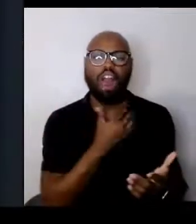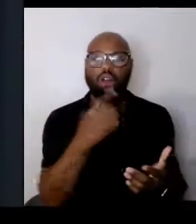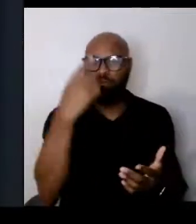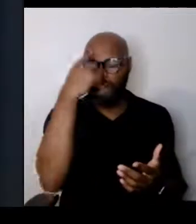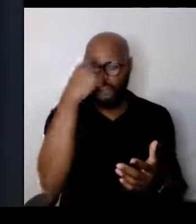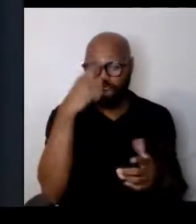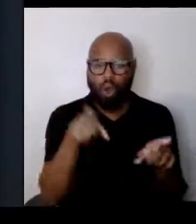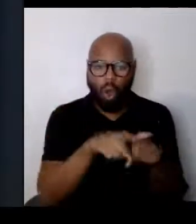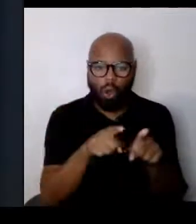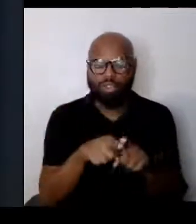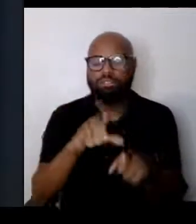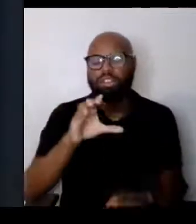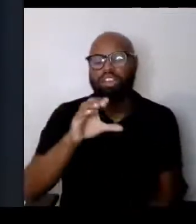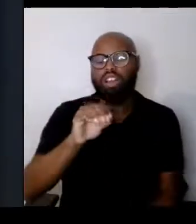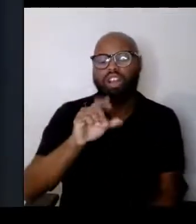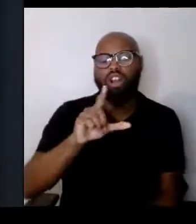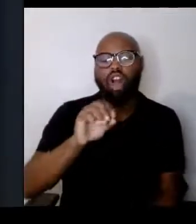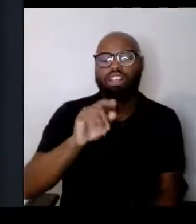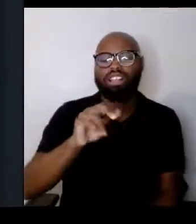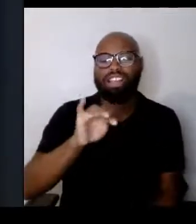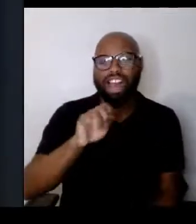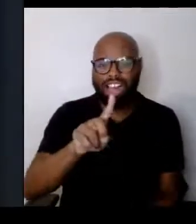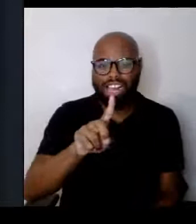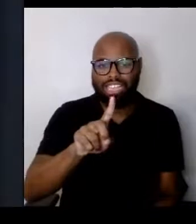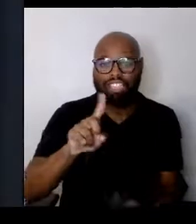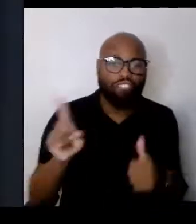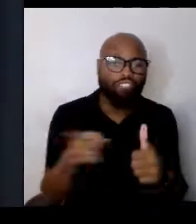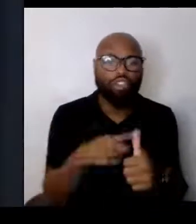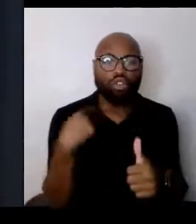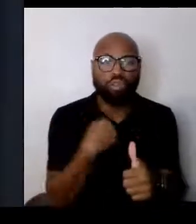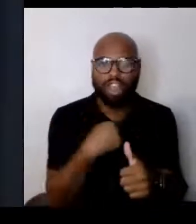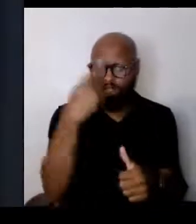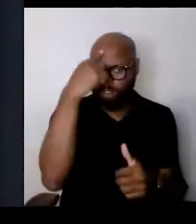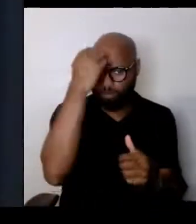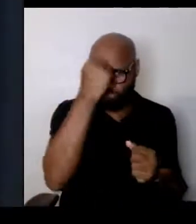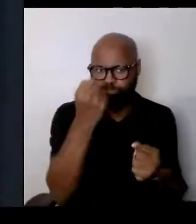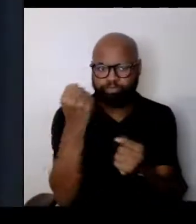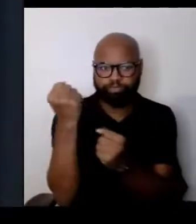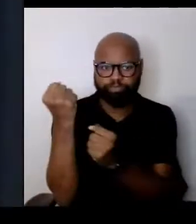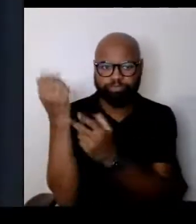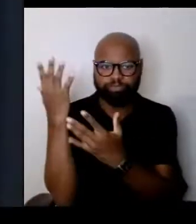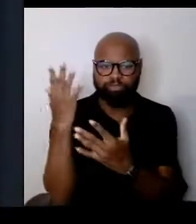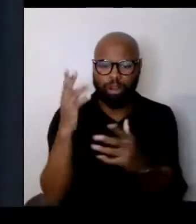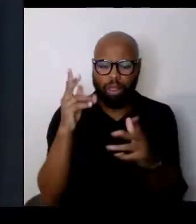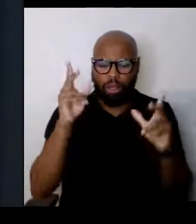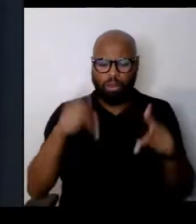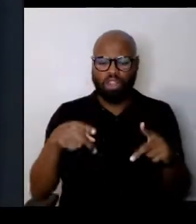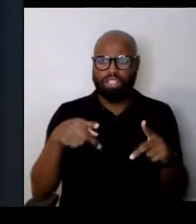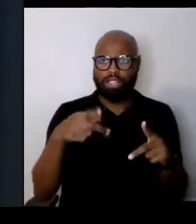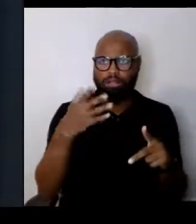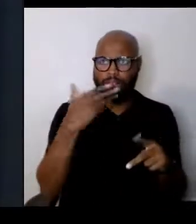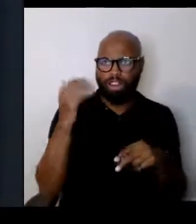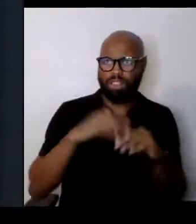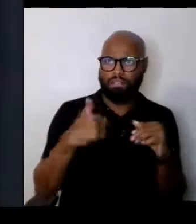So first we have to remove this premise that someone is better than me for us to actually win anything,